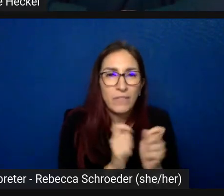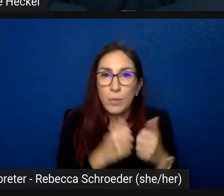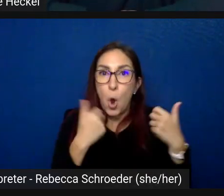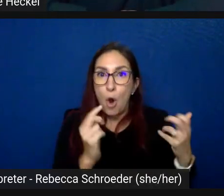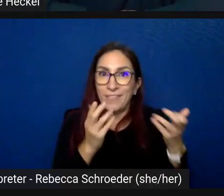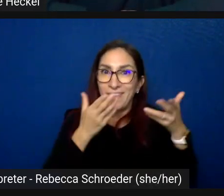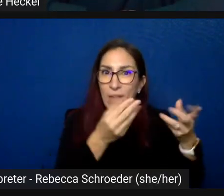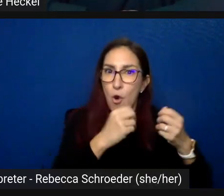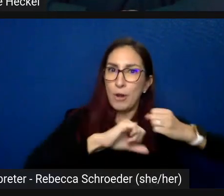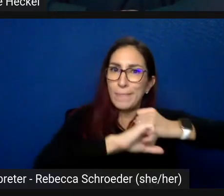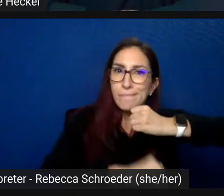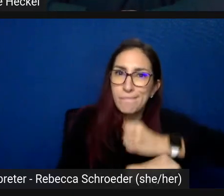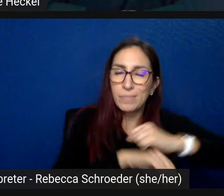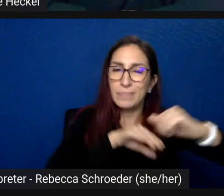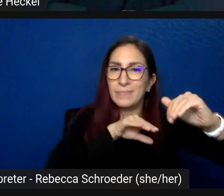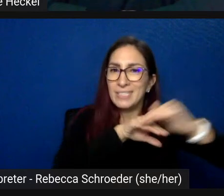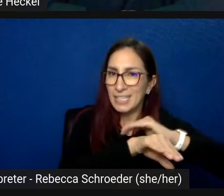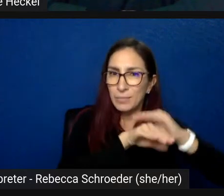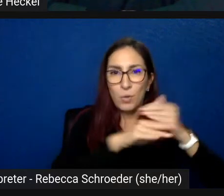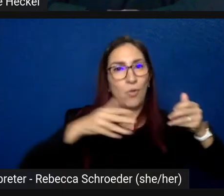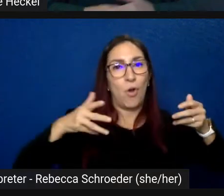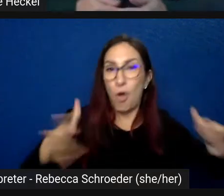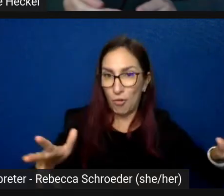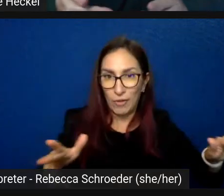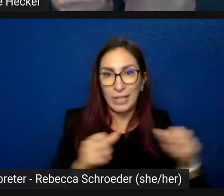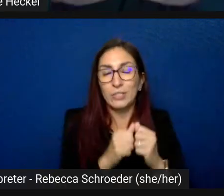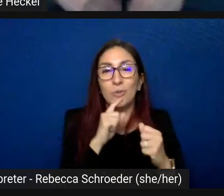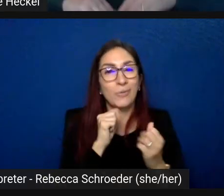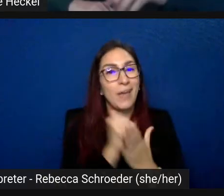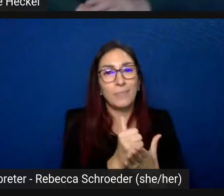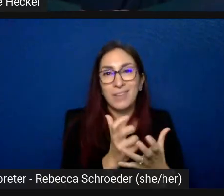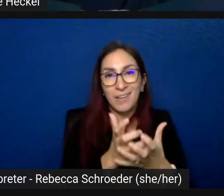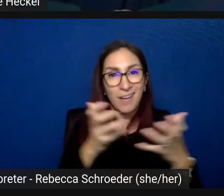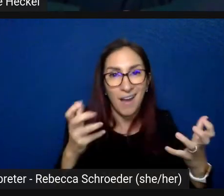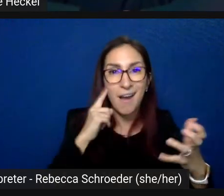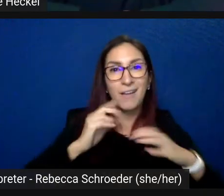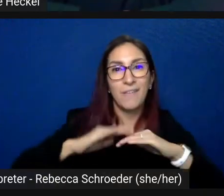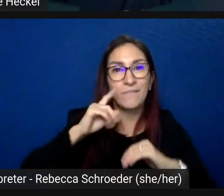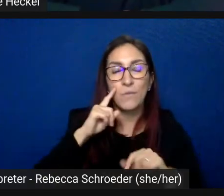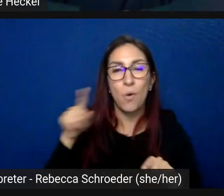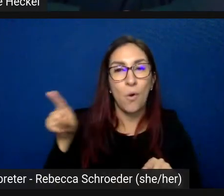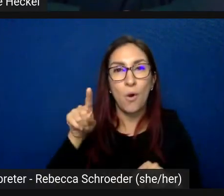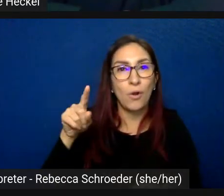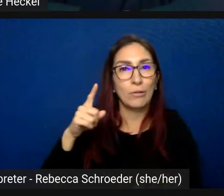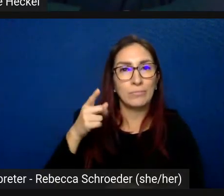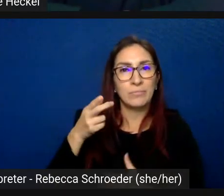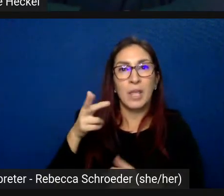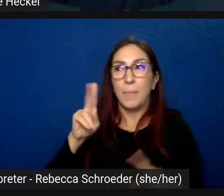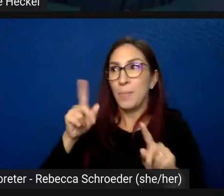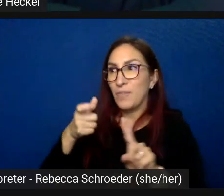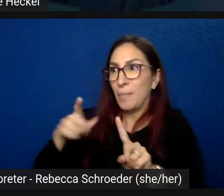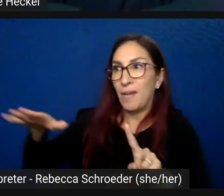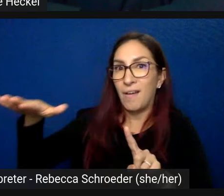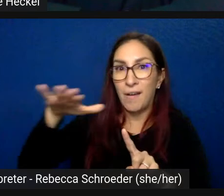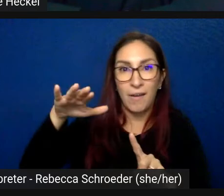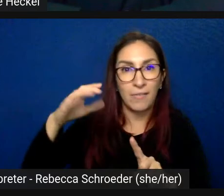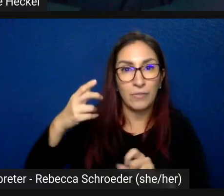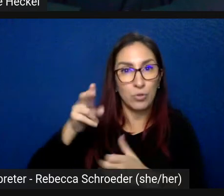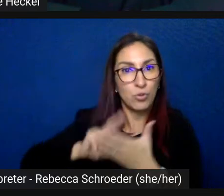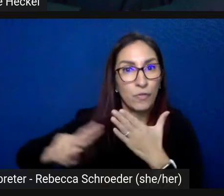It helps a lot, at least for the parts of the university that come to us for their sites, which is not everybody,